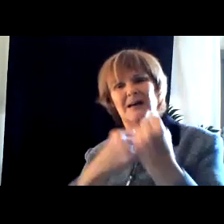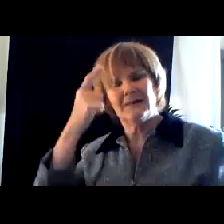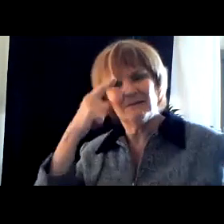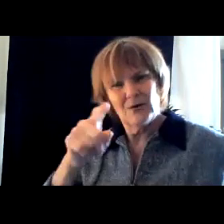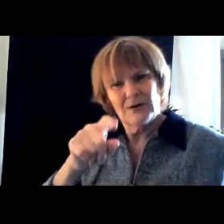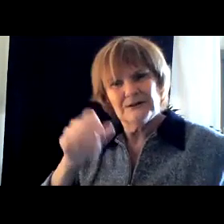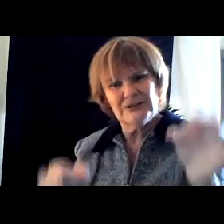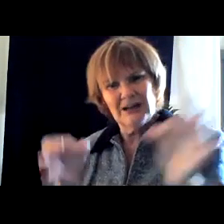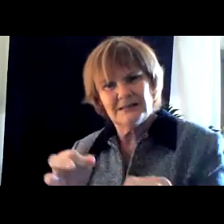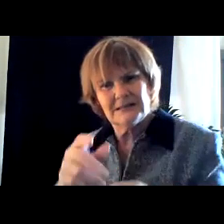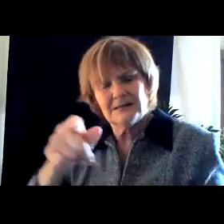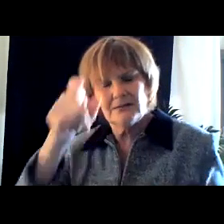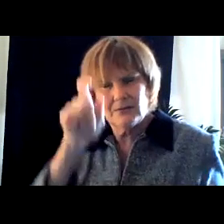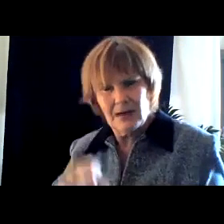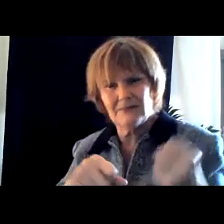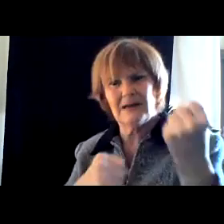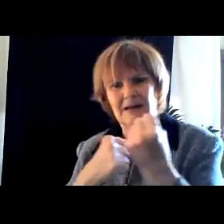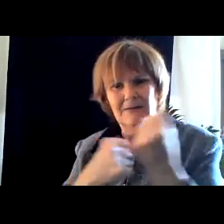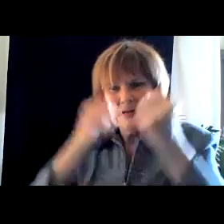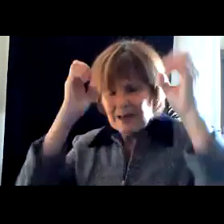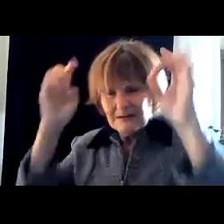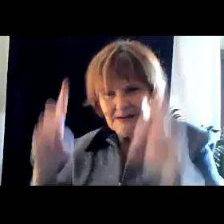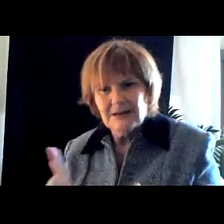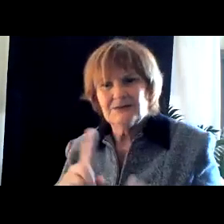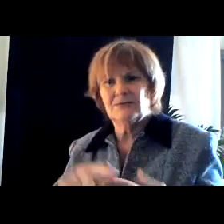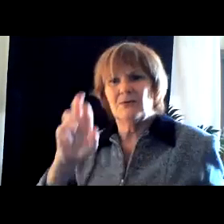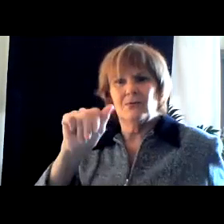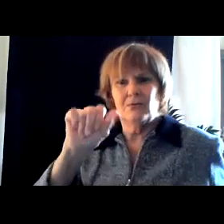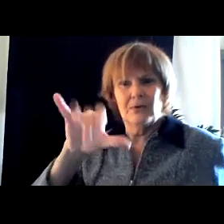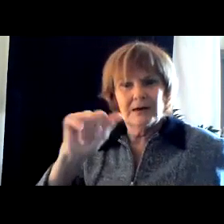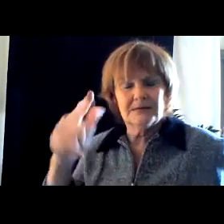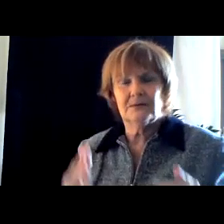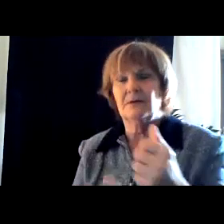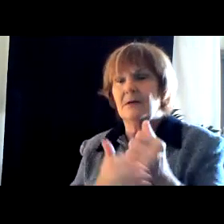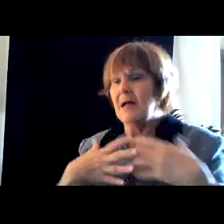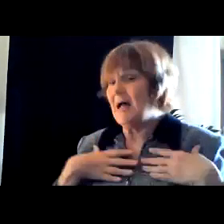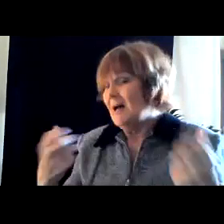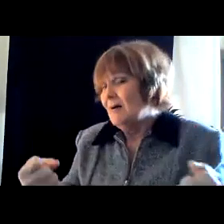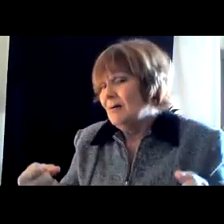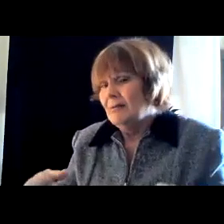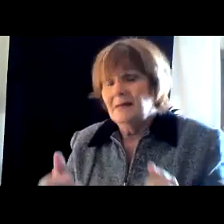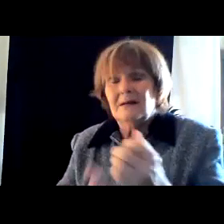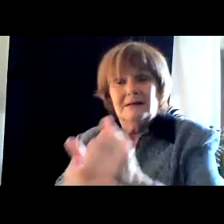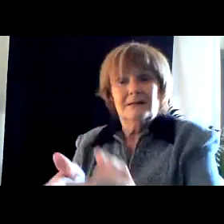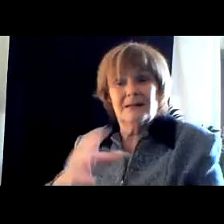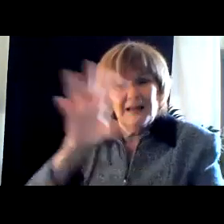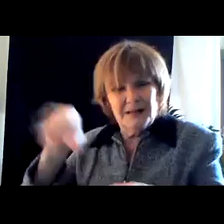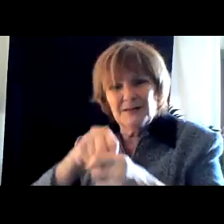racial justice, educational justice, health, and healing justice, inclusive food justice, et cetera. And remember that,